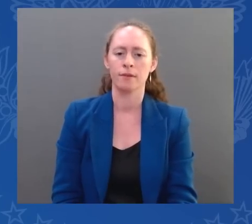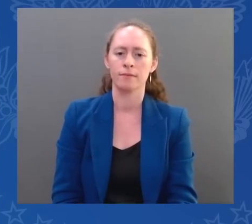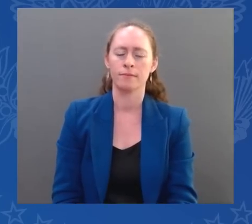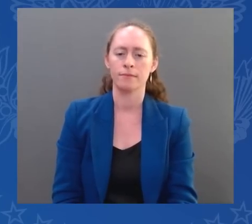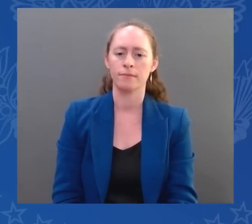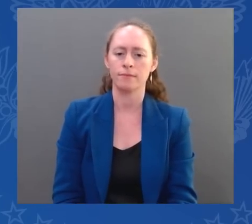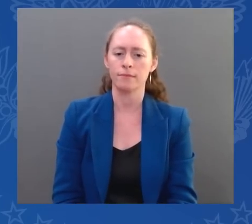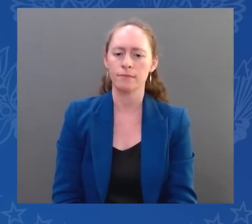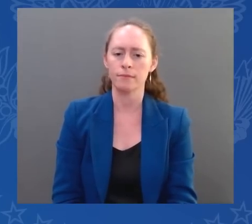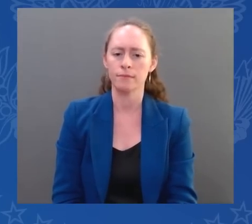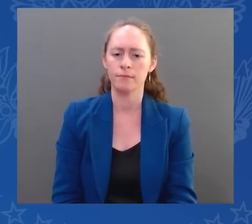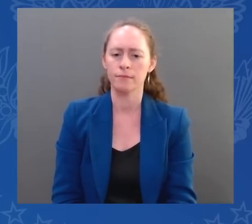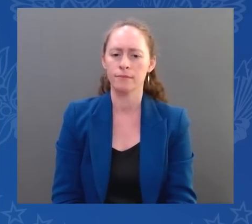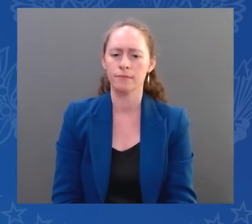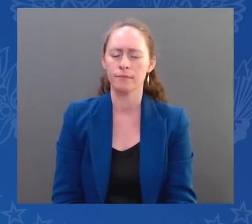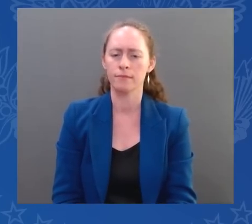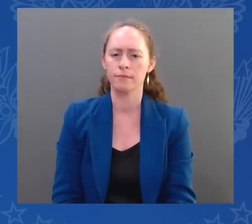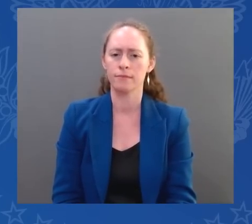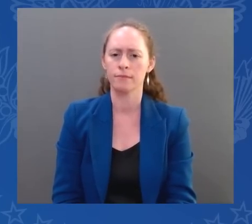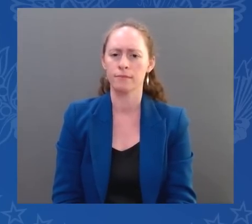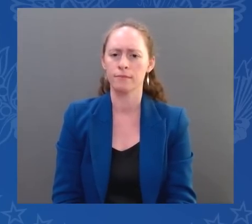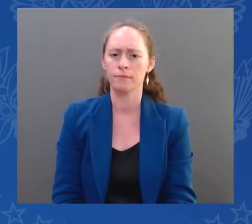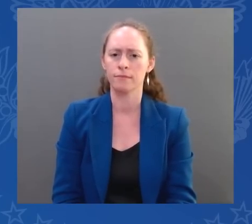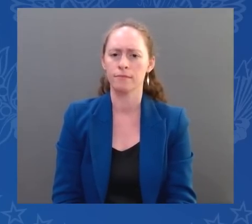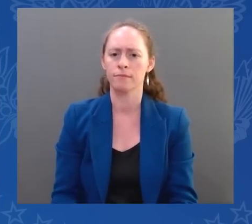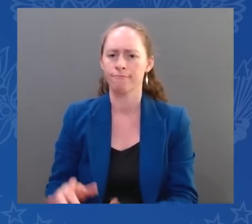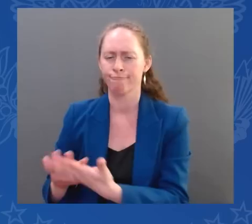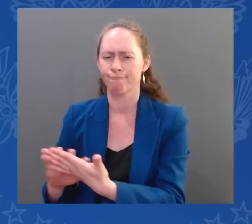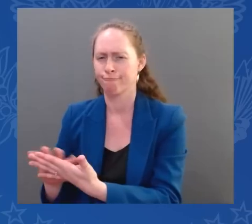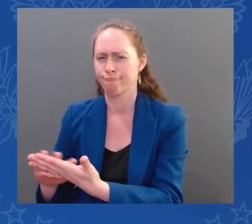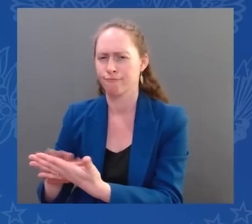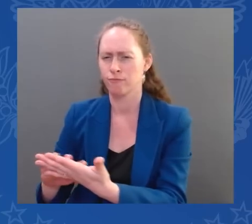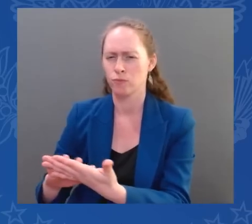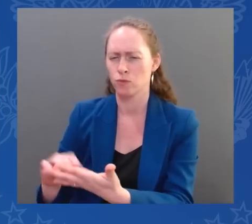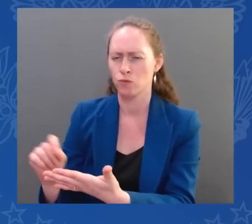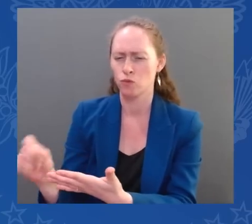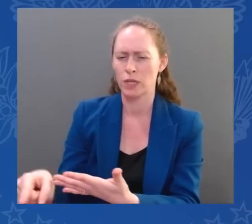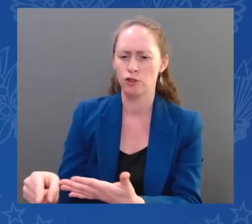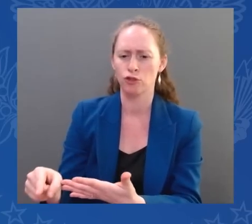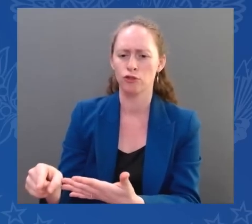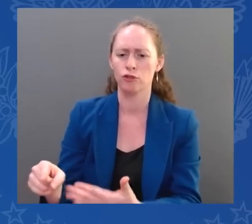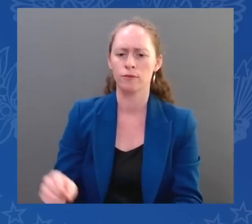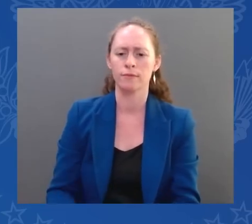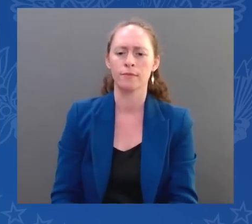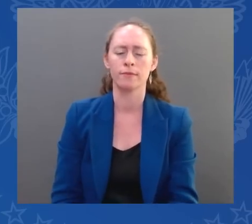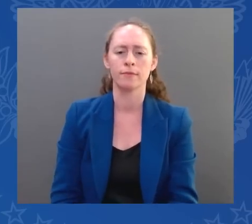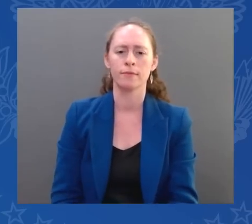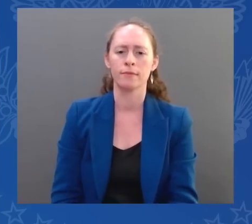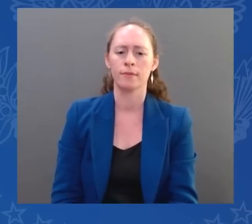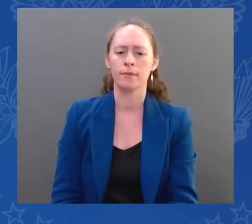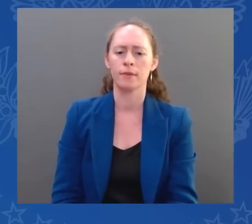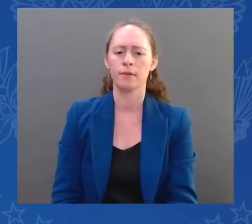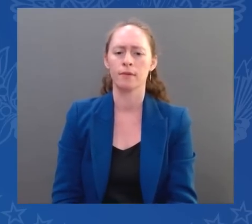about lifting China tariffs, please? The President: Let me -- I --